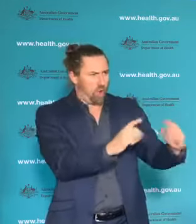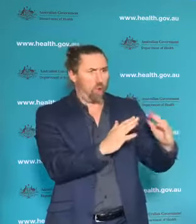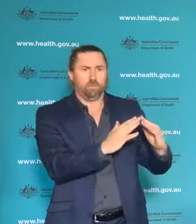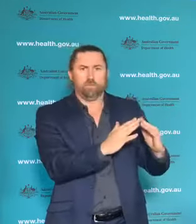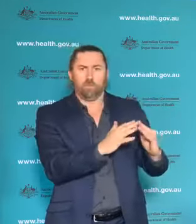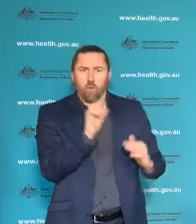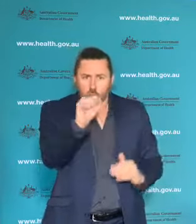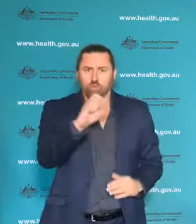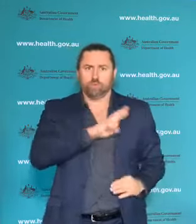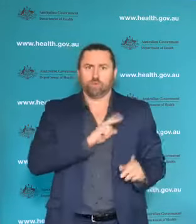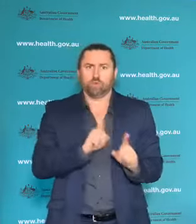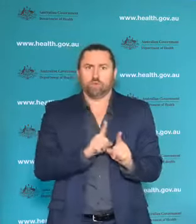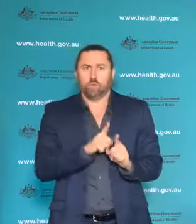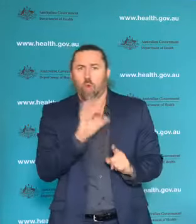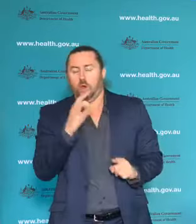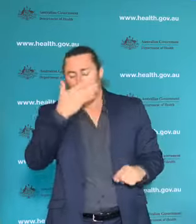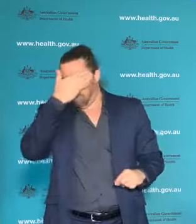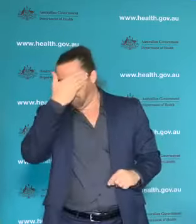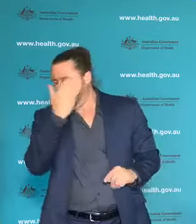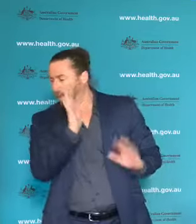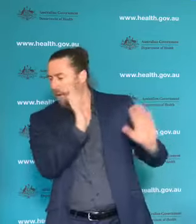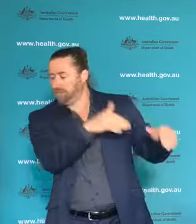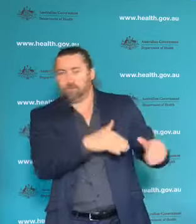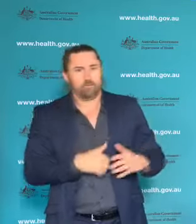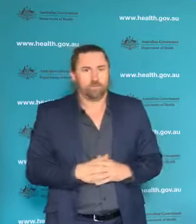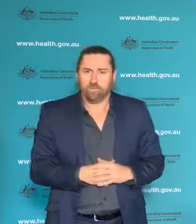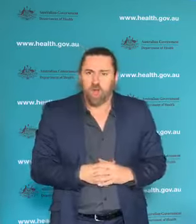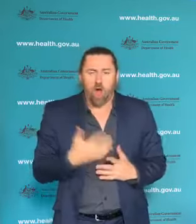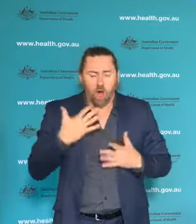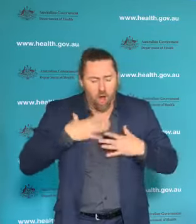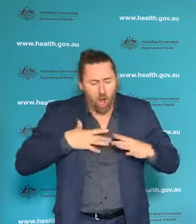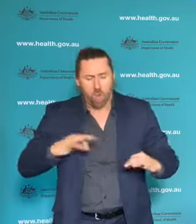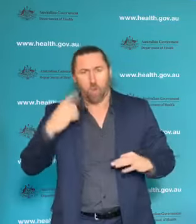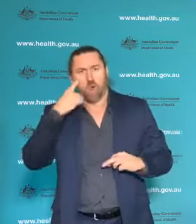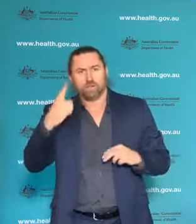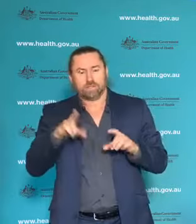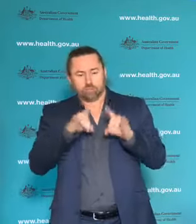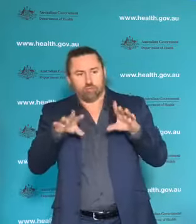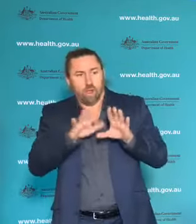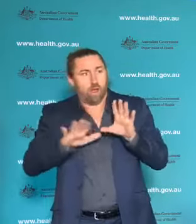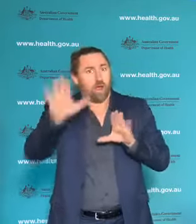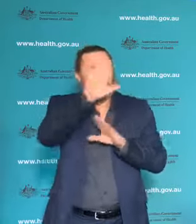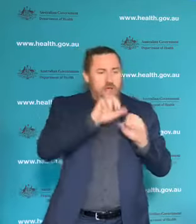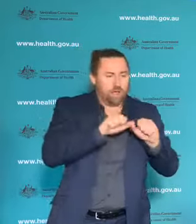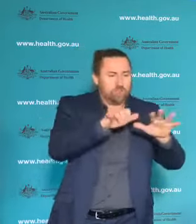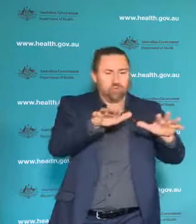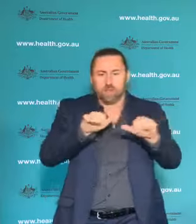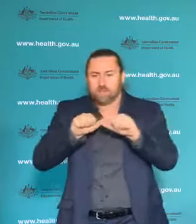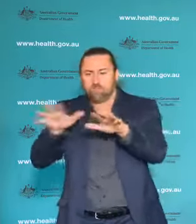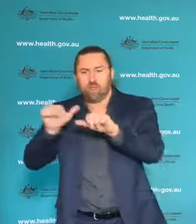the difference between continuing the spread of COVID-19 in Australia and containing the outbreaks that we're